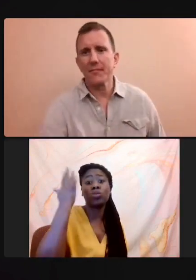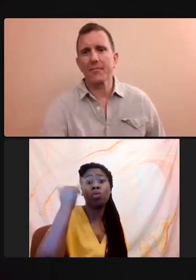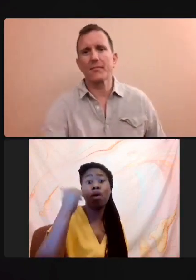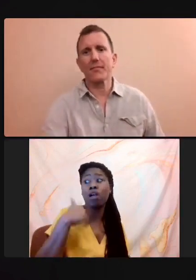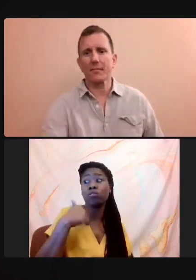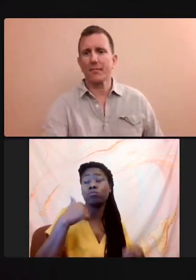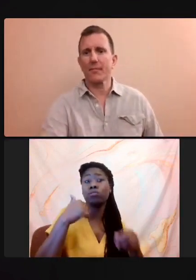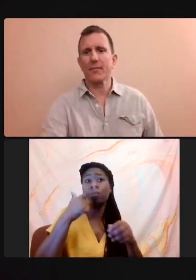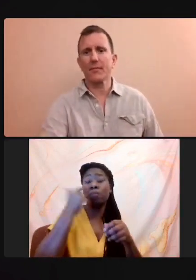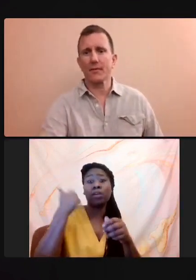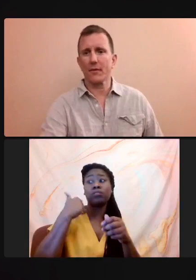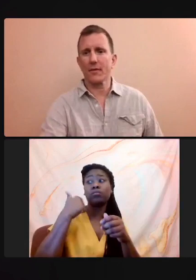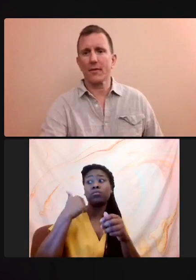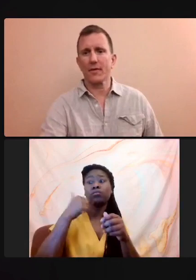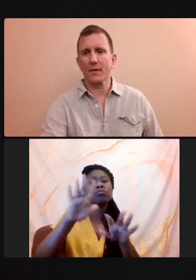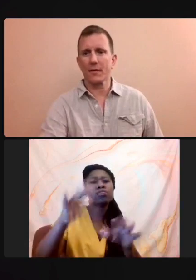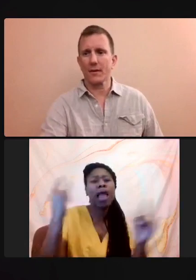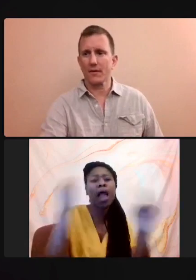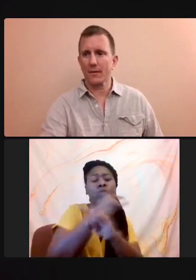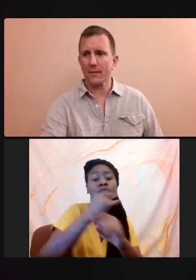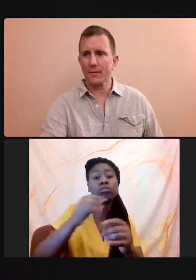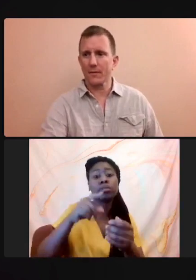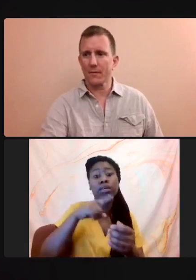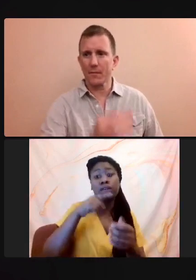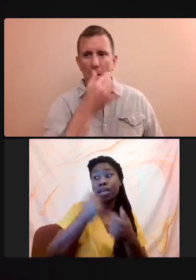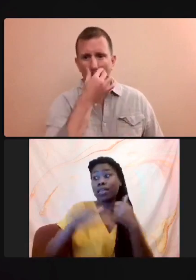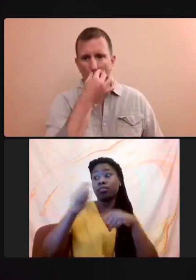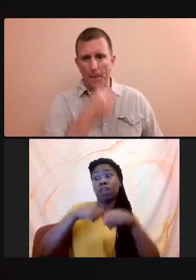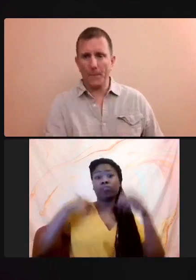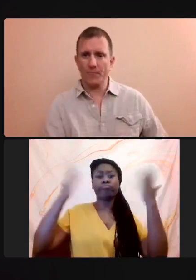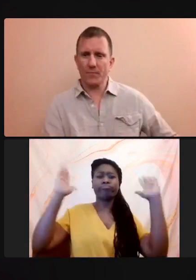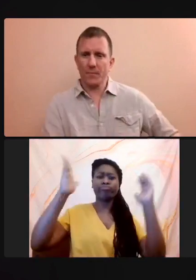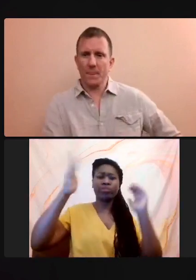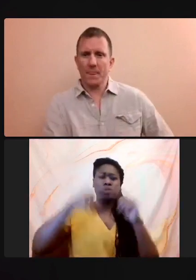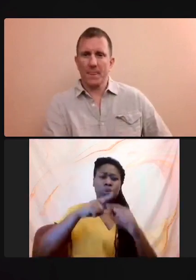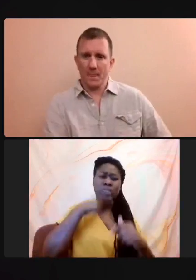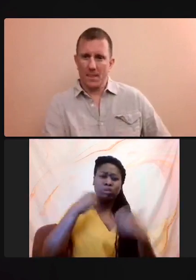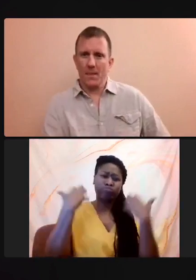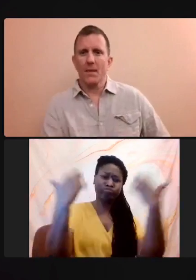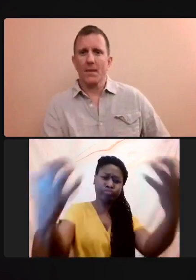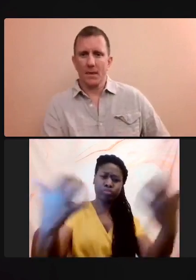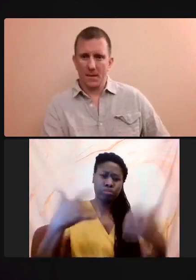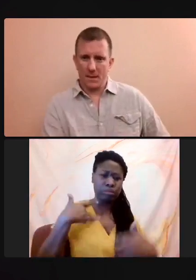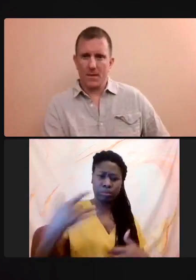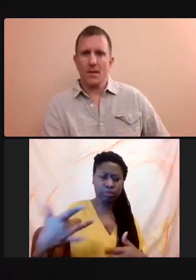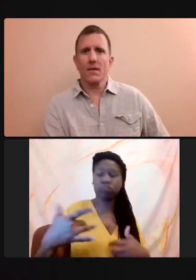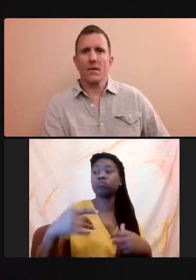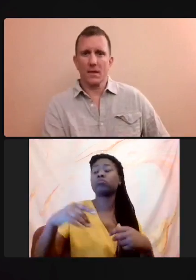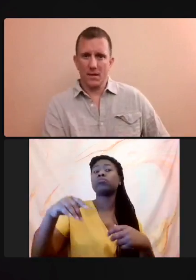is the interpreter and so reading lips this help with that. Yeah that makes me think like